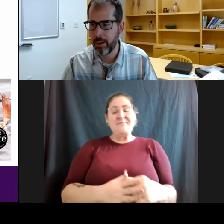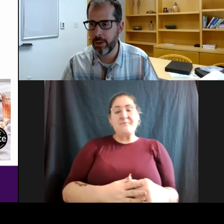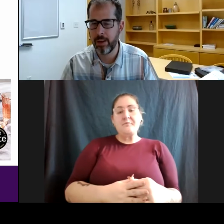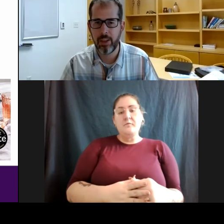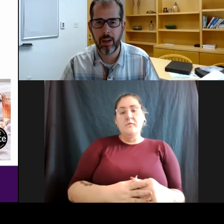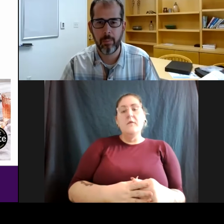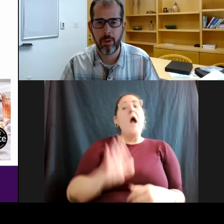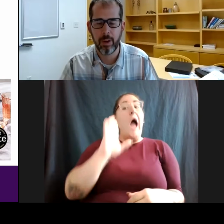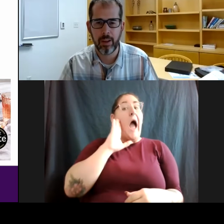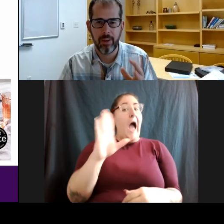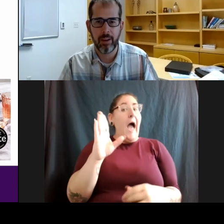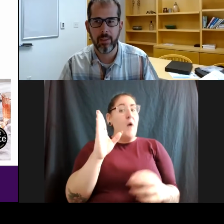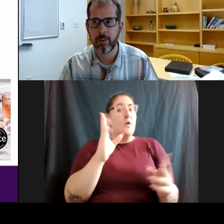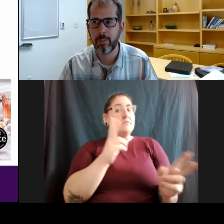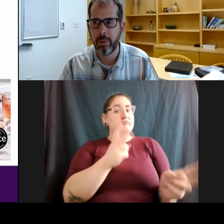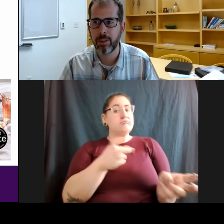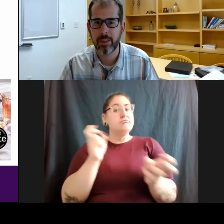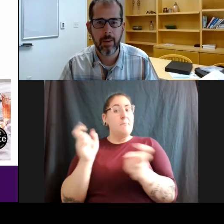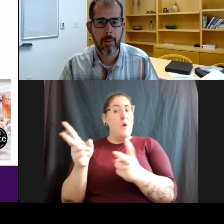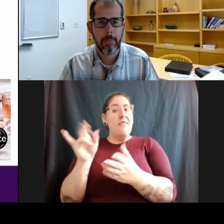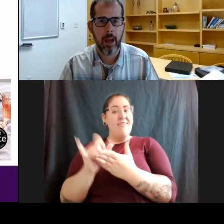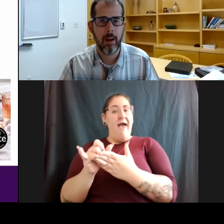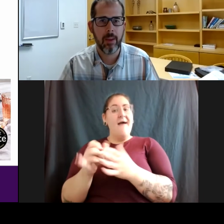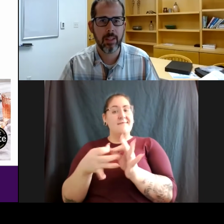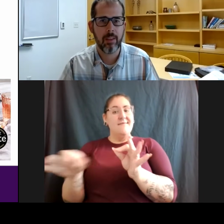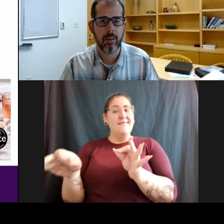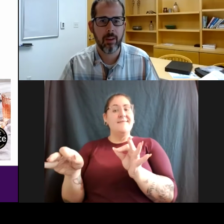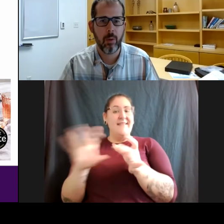Q&A panel, but I will put it in chat where you can find all those post. There is another